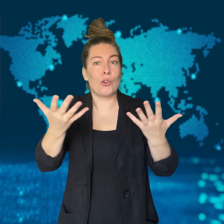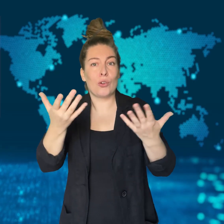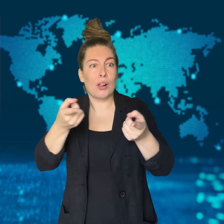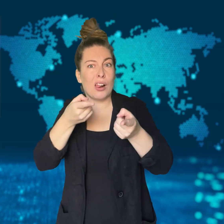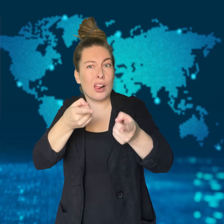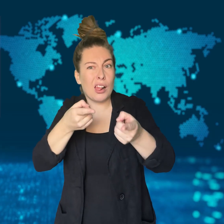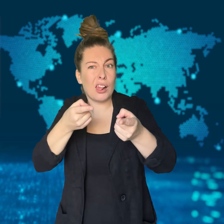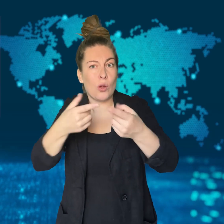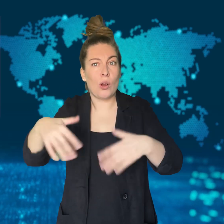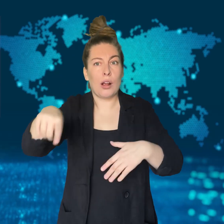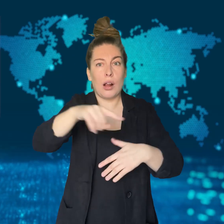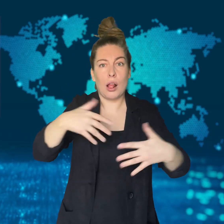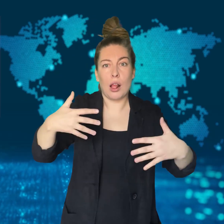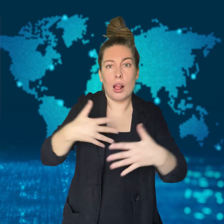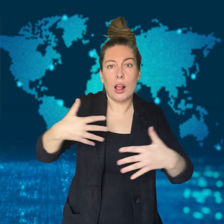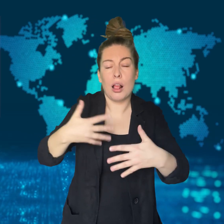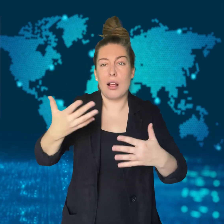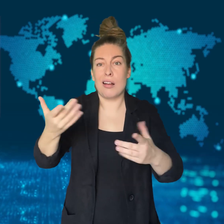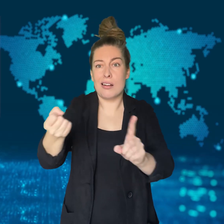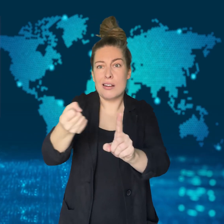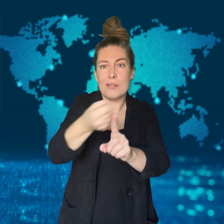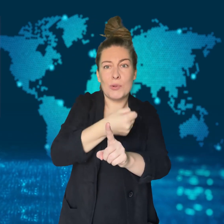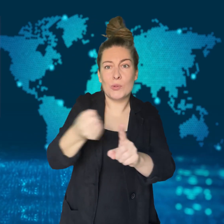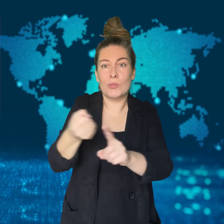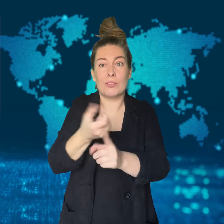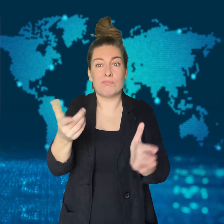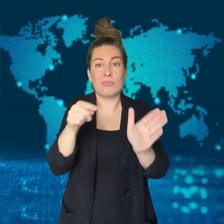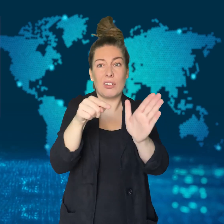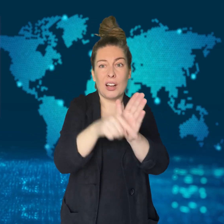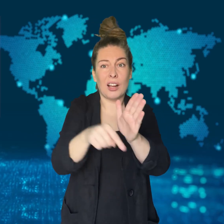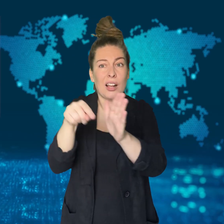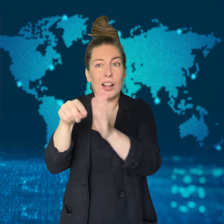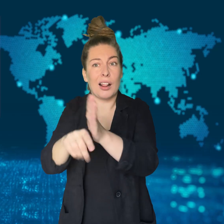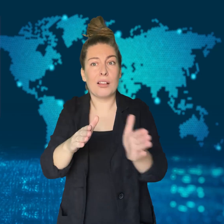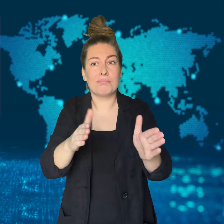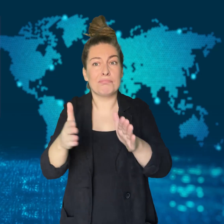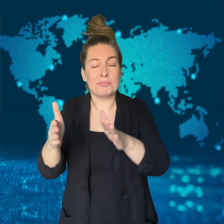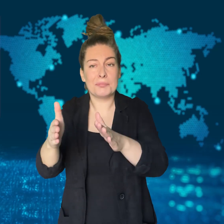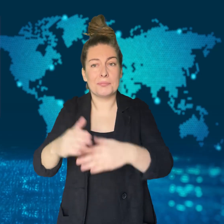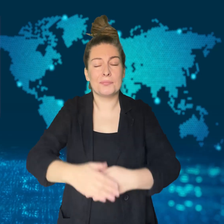arson, threats of violence, and murder.